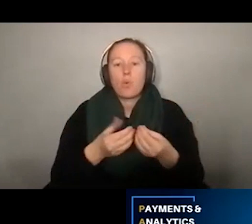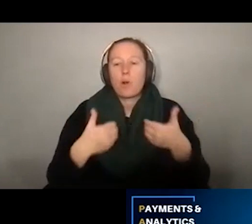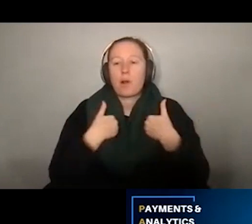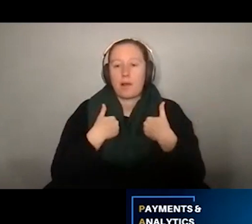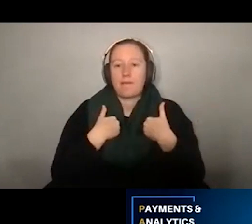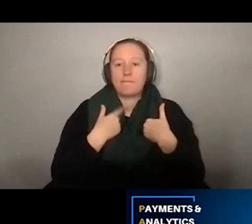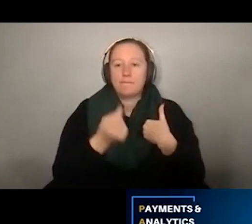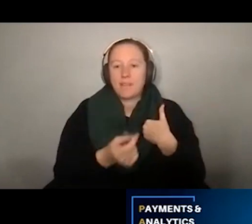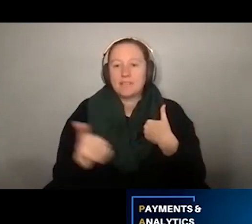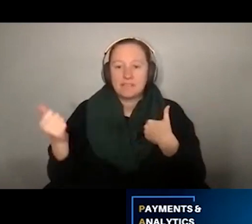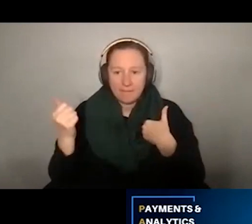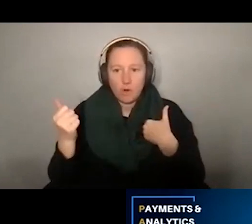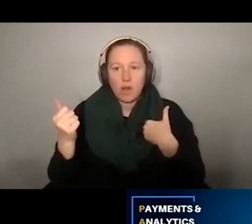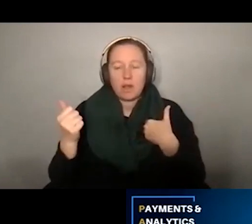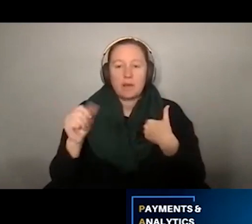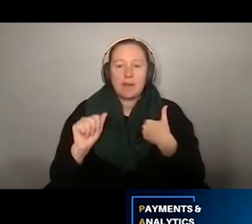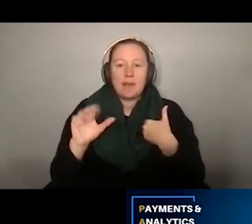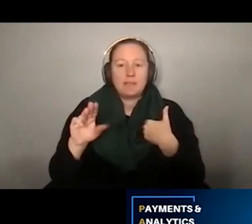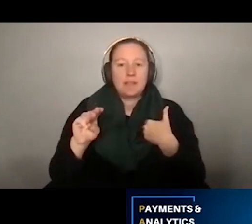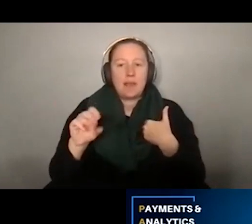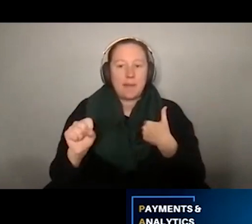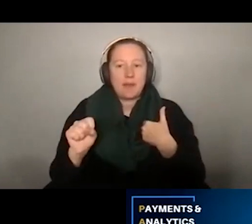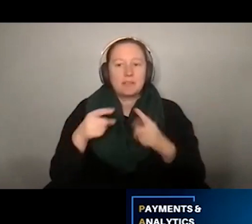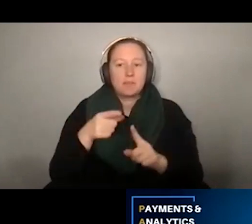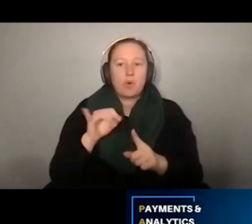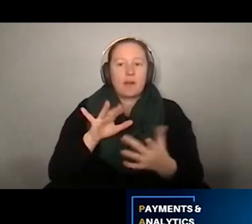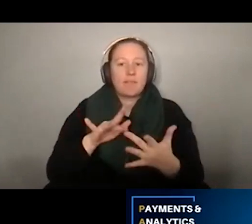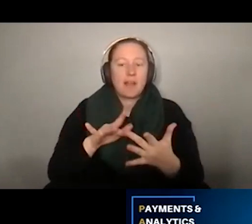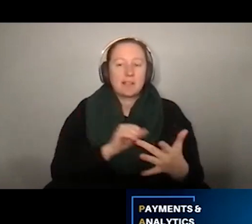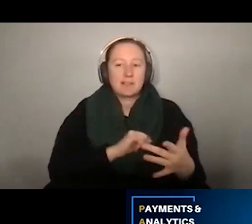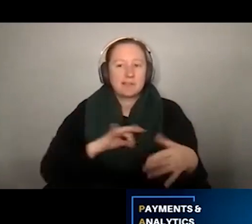several ACMS points of contact established,